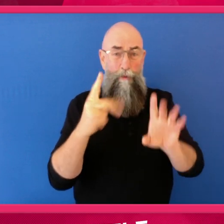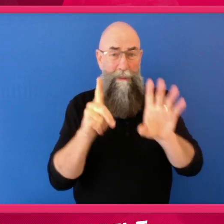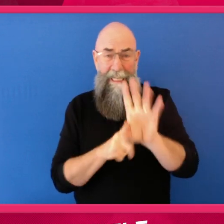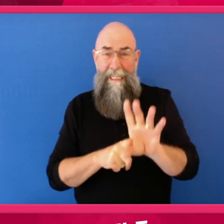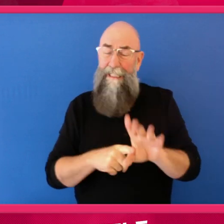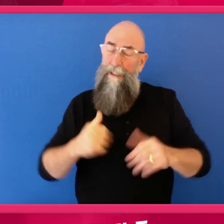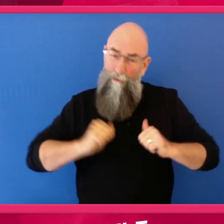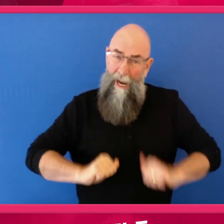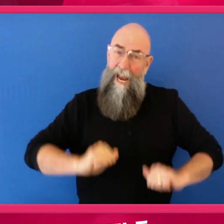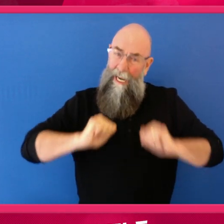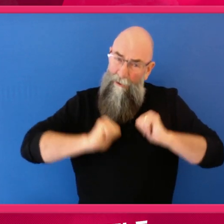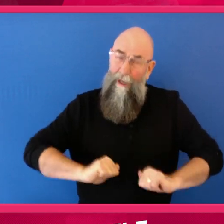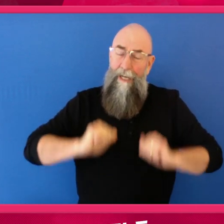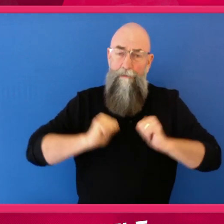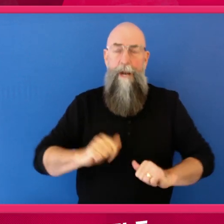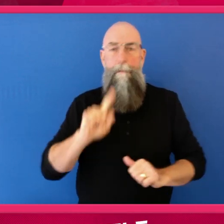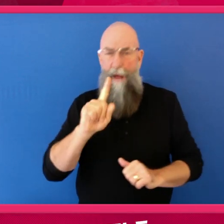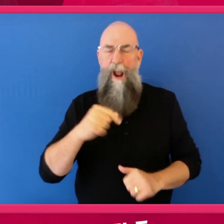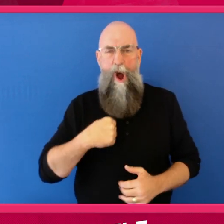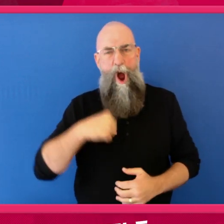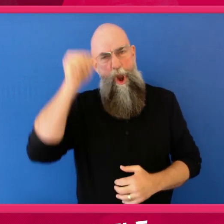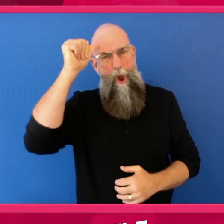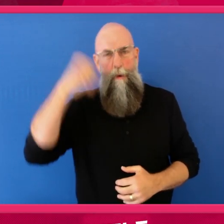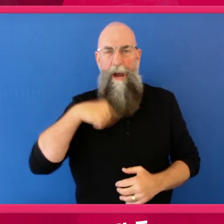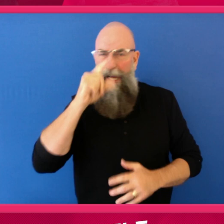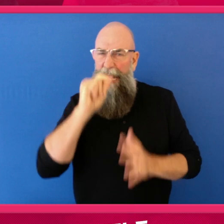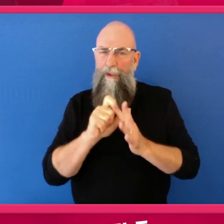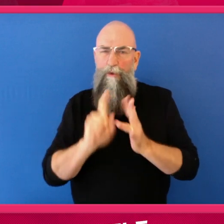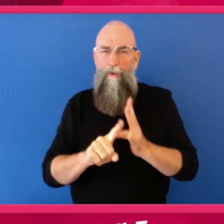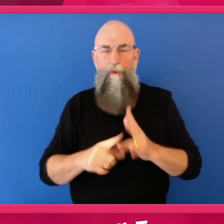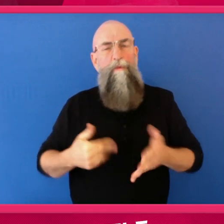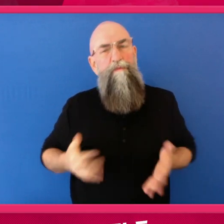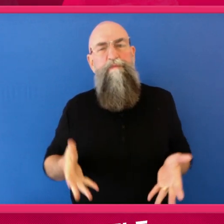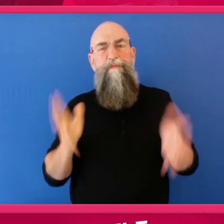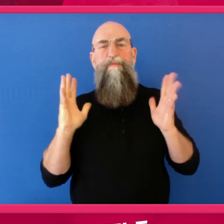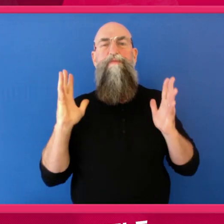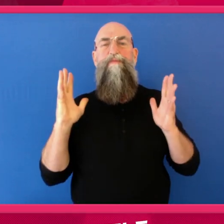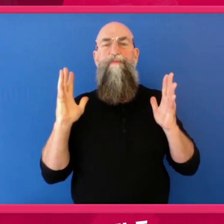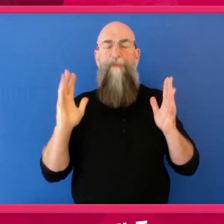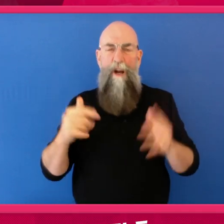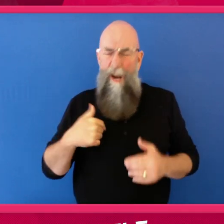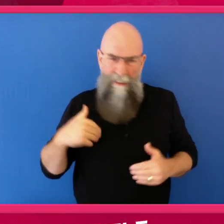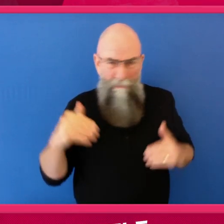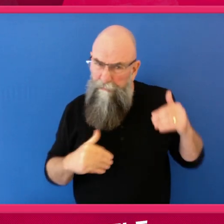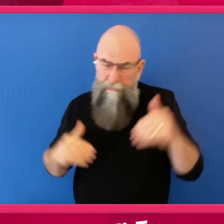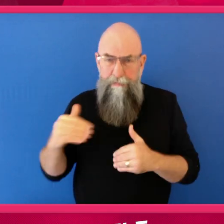back myself. And yeah, look, it wasn't really, wasn't really a tough 10 metres to take because